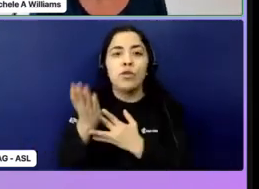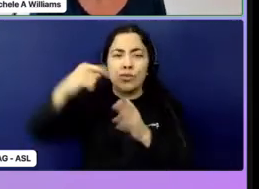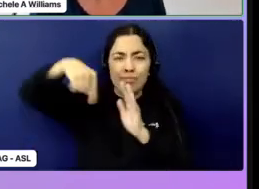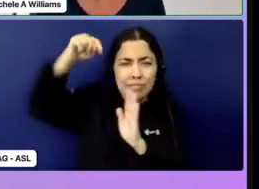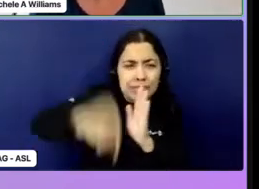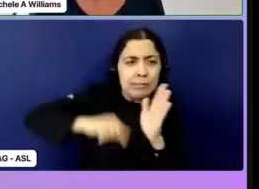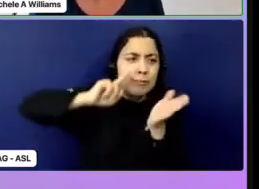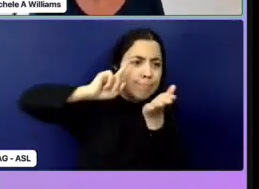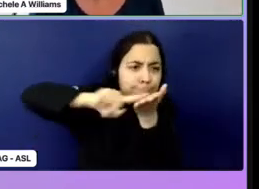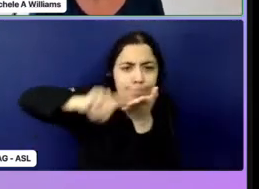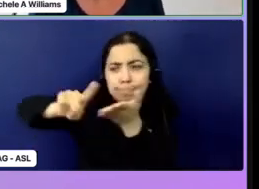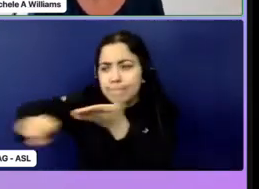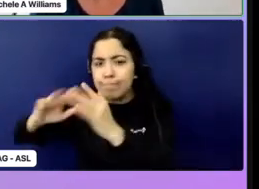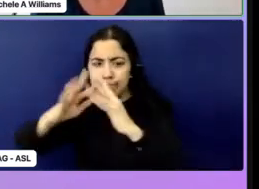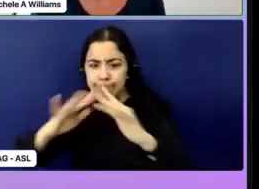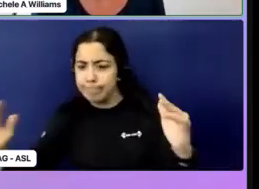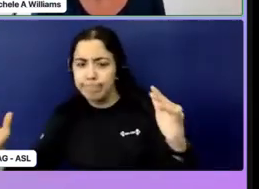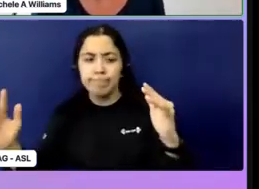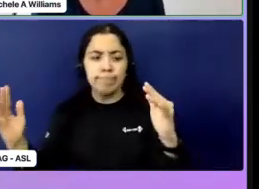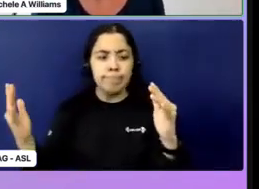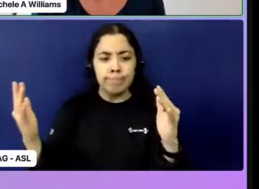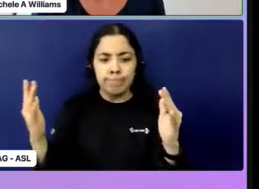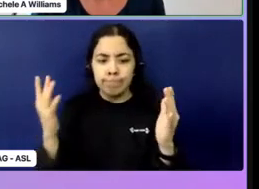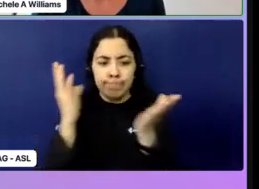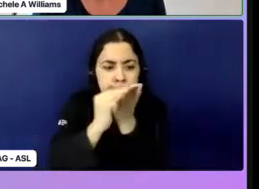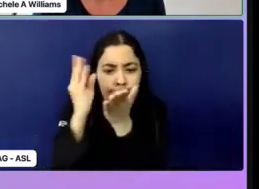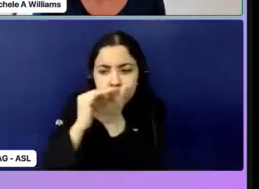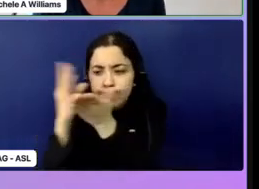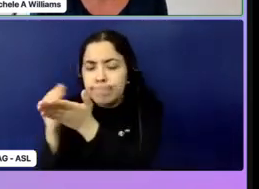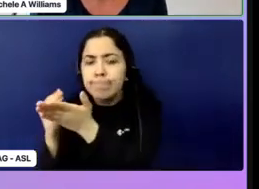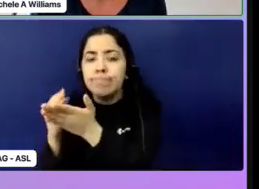insights, and that happens through robust research, that